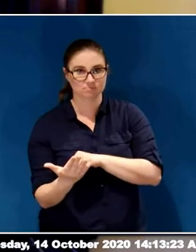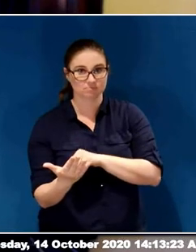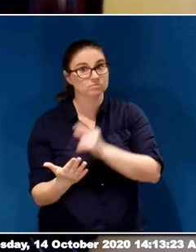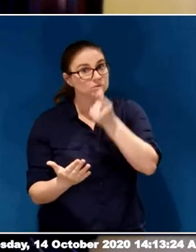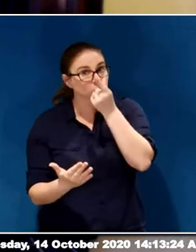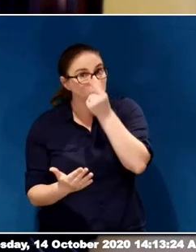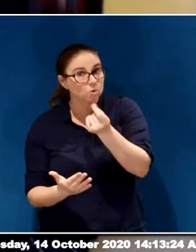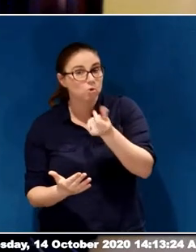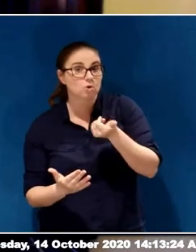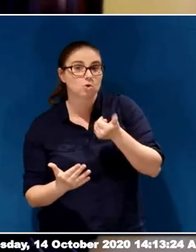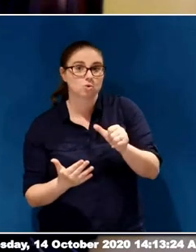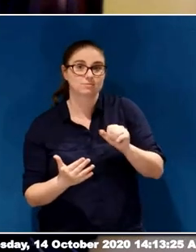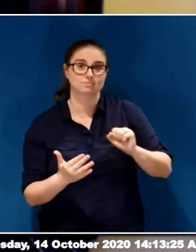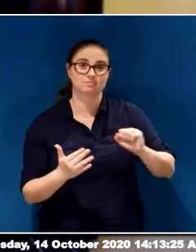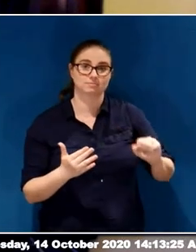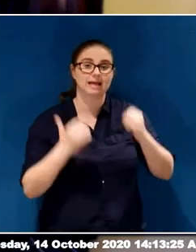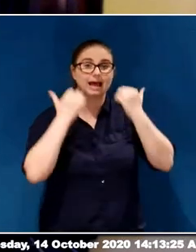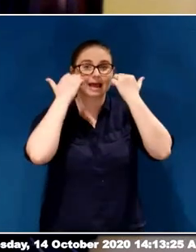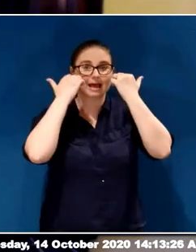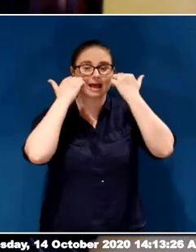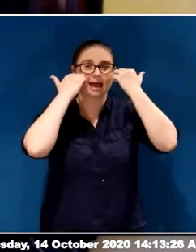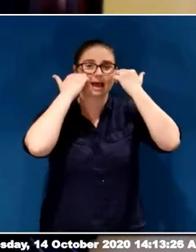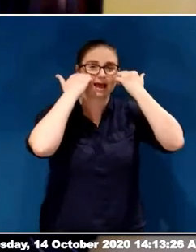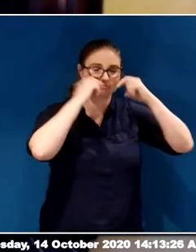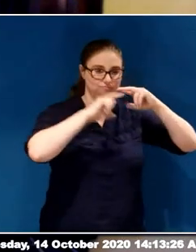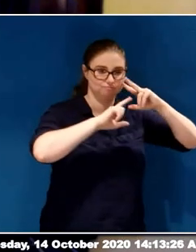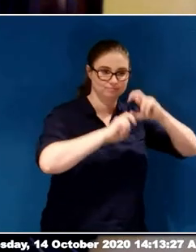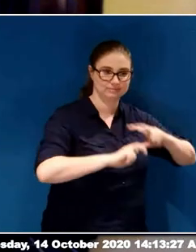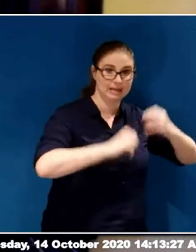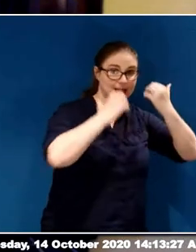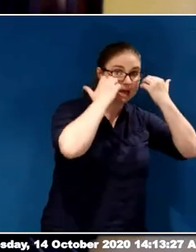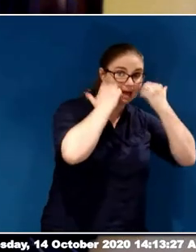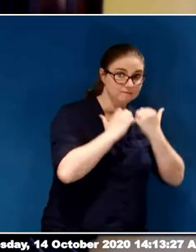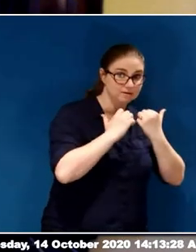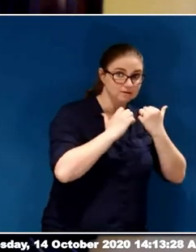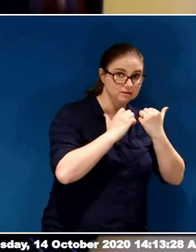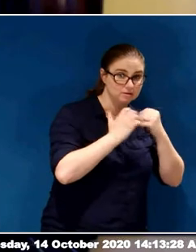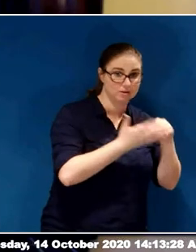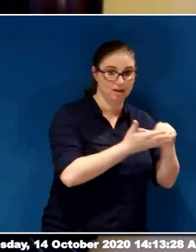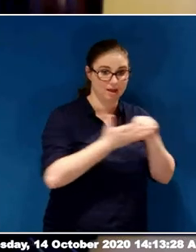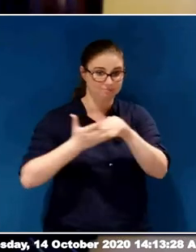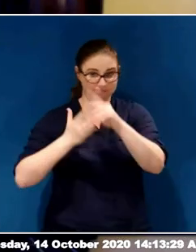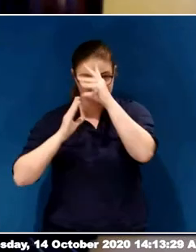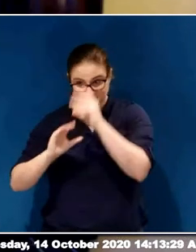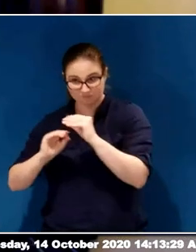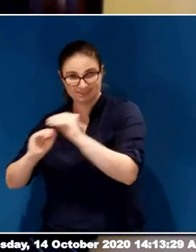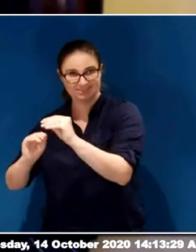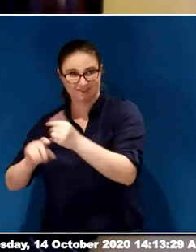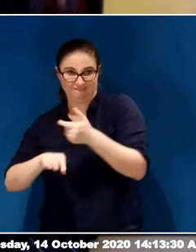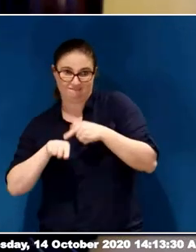would include using --- selecting practices that high quality research